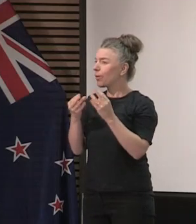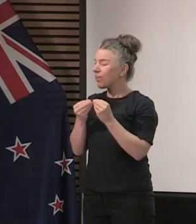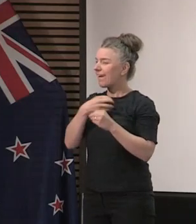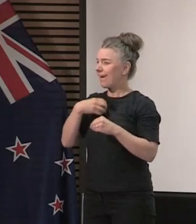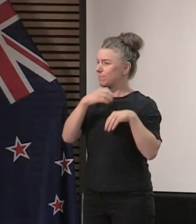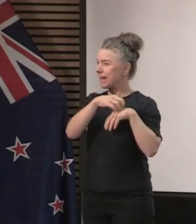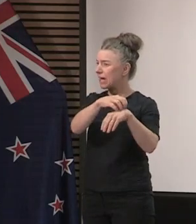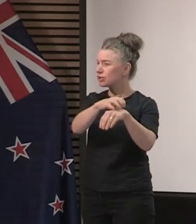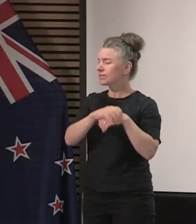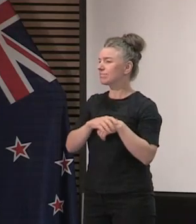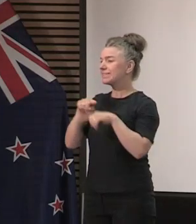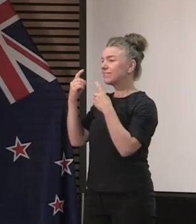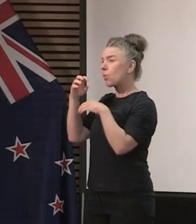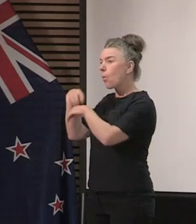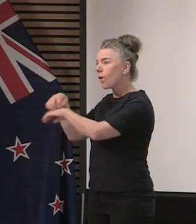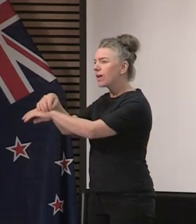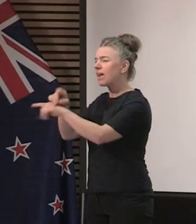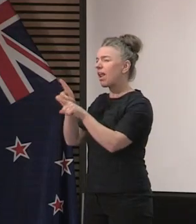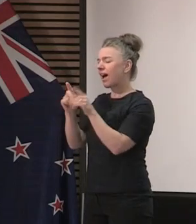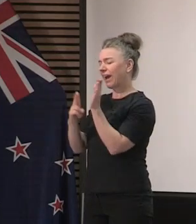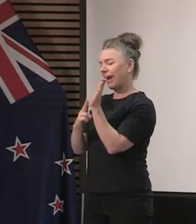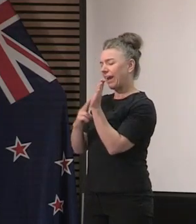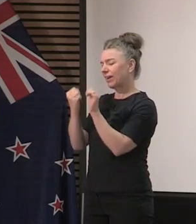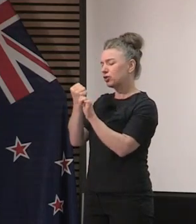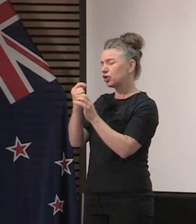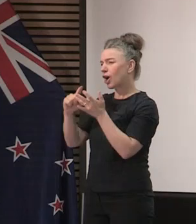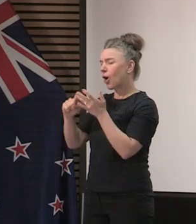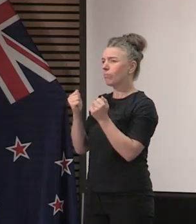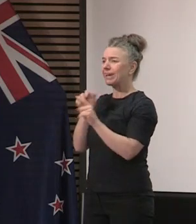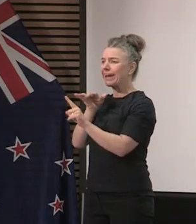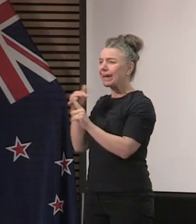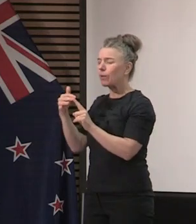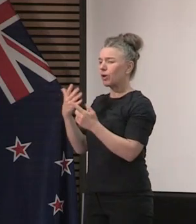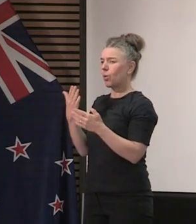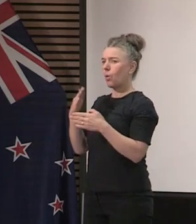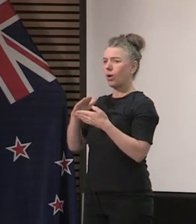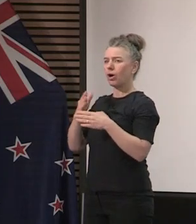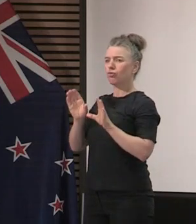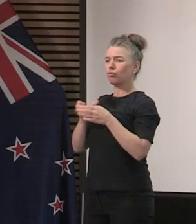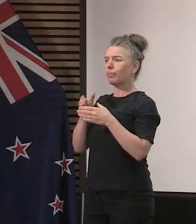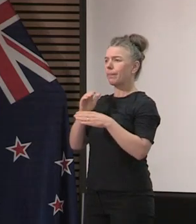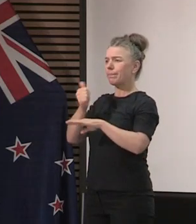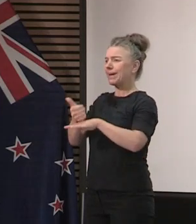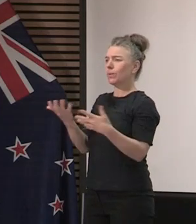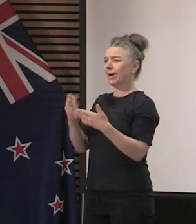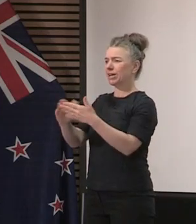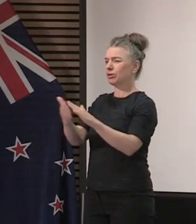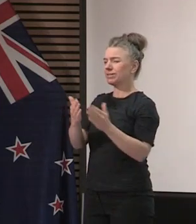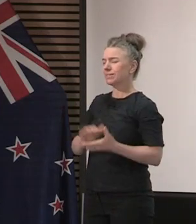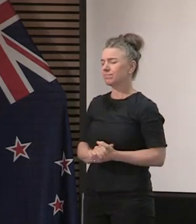doing what they do best - coordinating across all Government agencies, organisations, including NGOs,